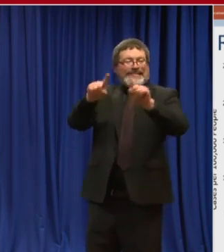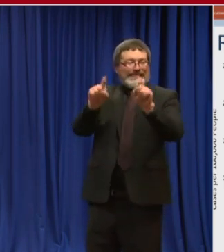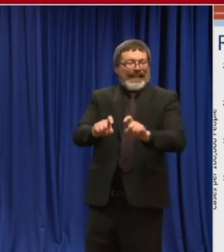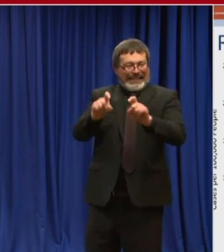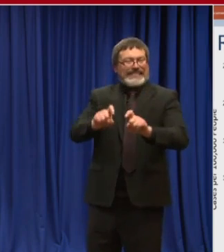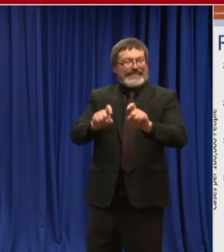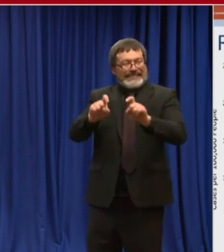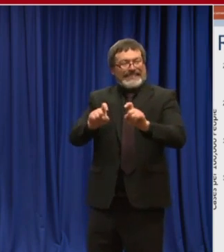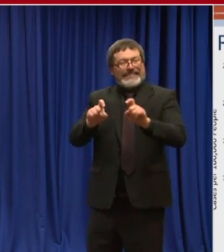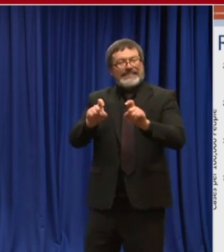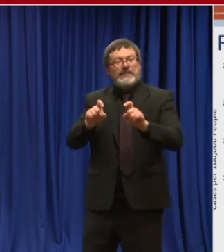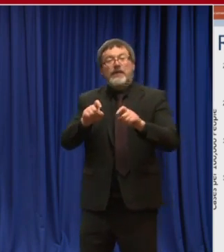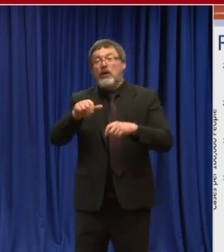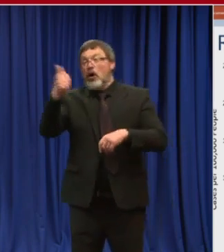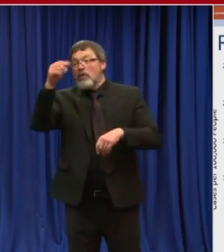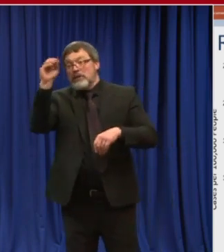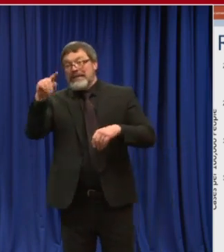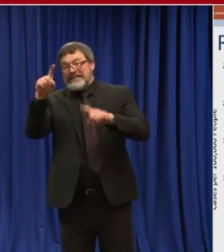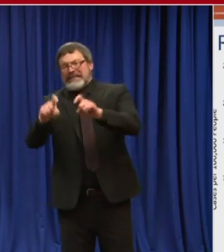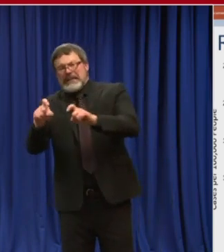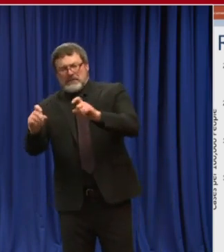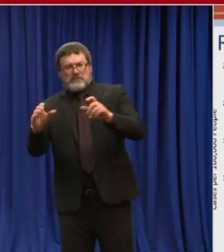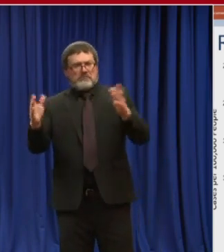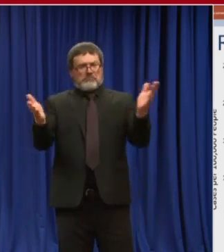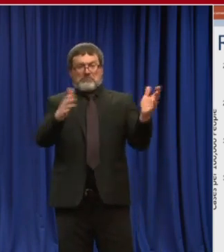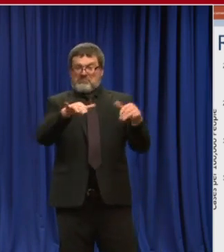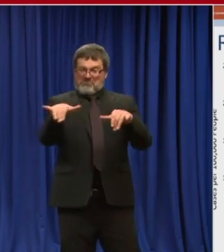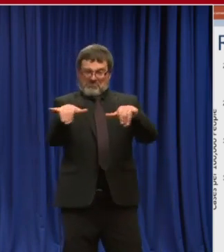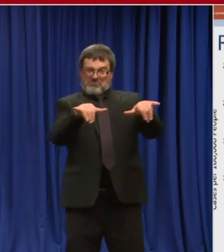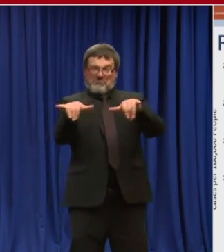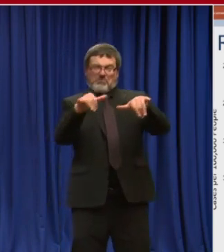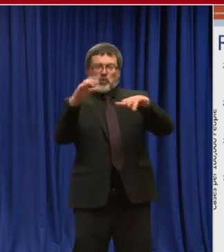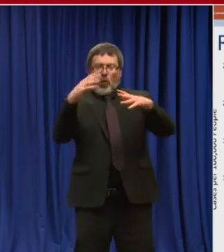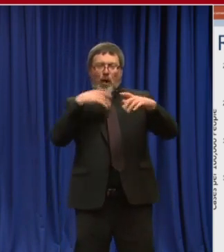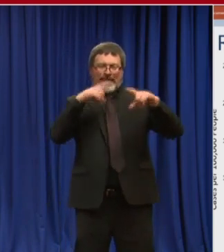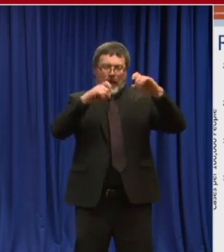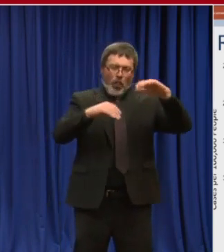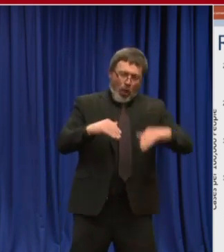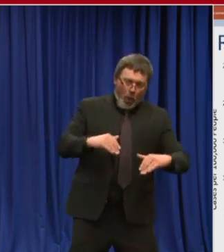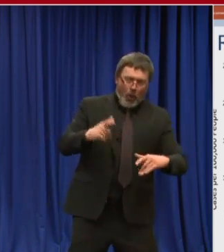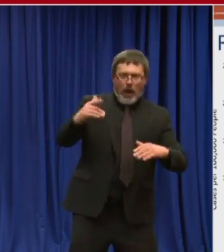SO THE QUESTION IS, HOW DOES OUR RATE OF TESTING COMPARED WITH OTHER STATES?